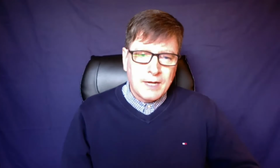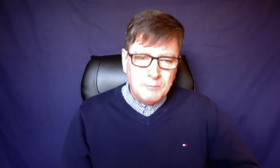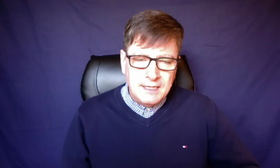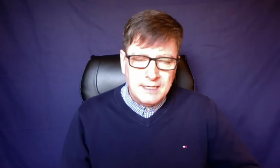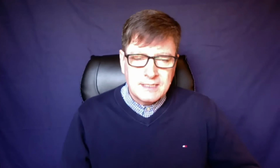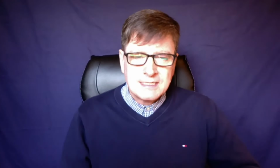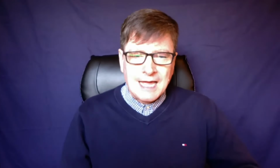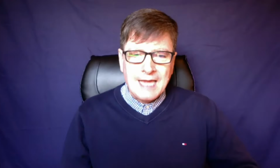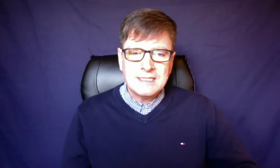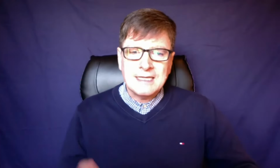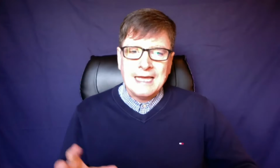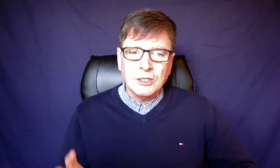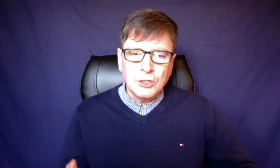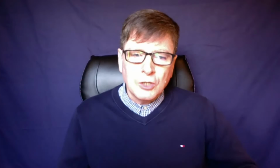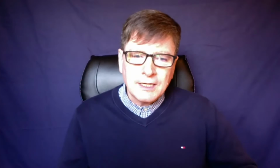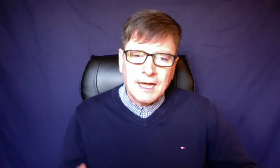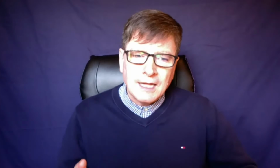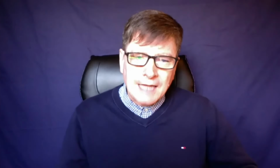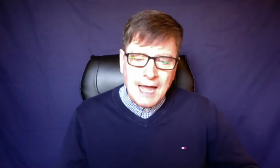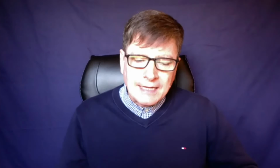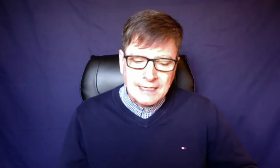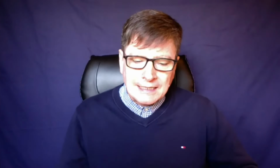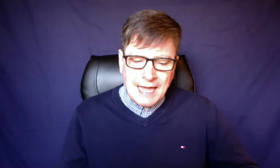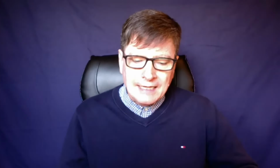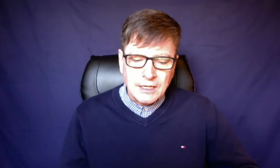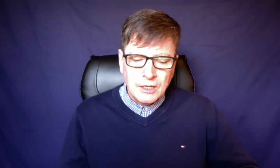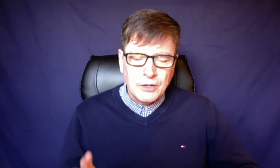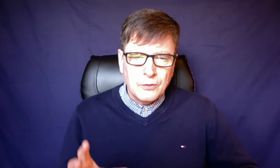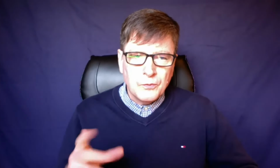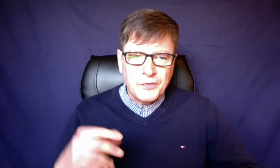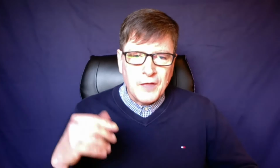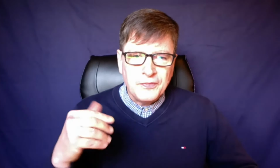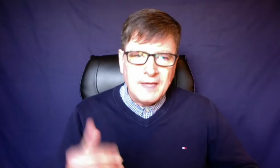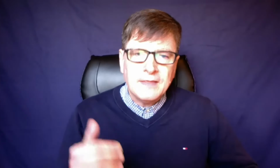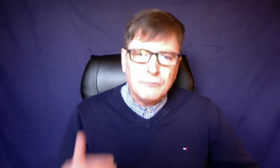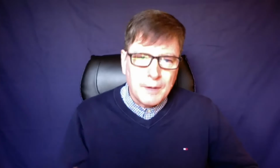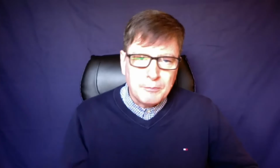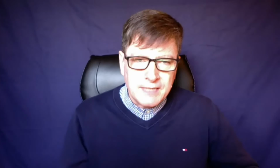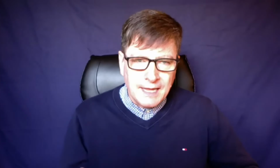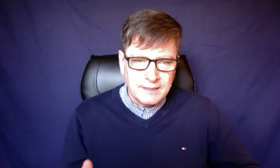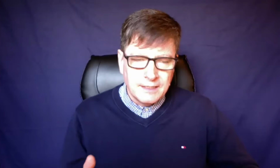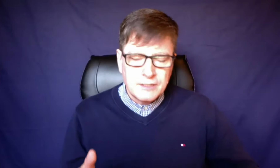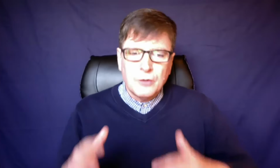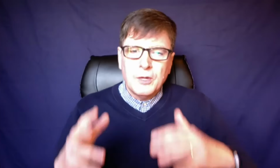easier to learn than signs author that aren't. And by iconic what I mean is